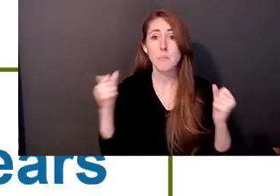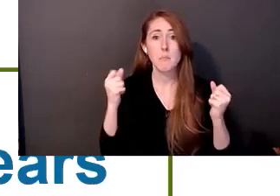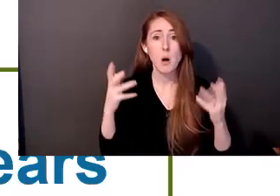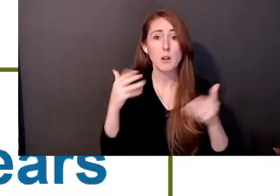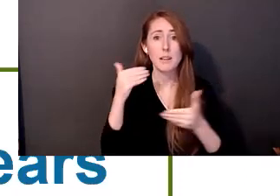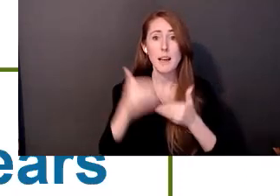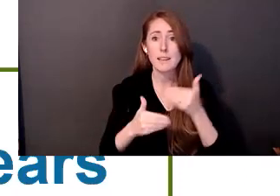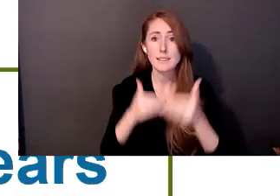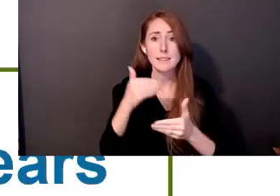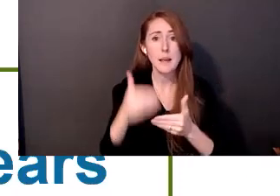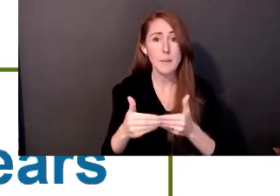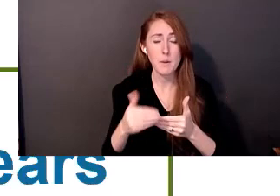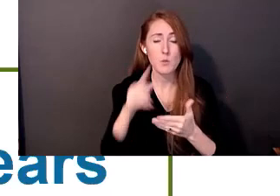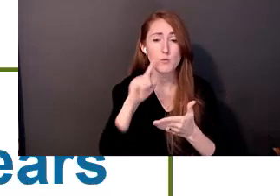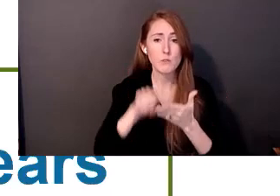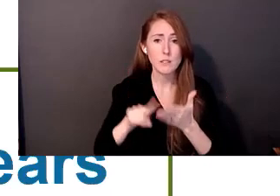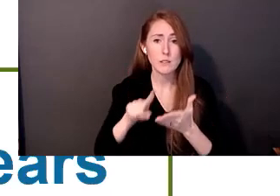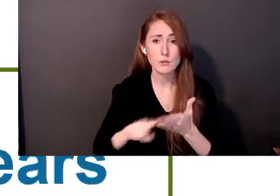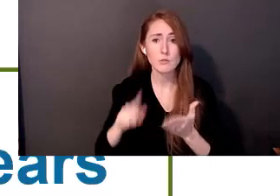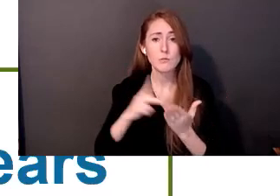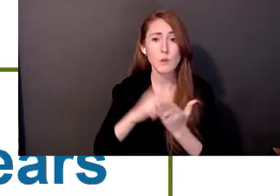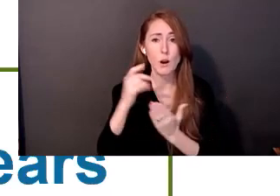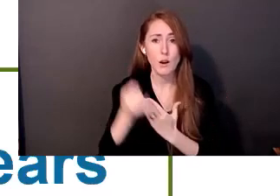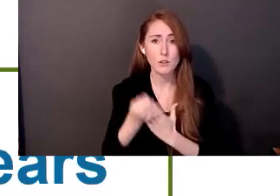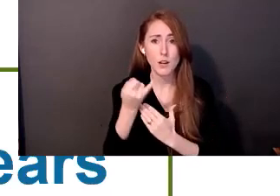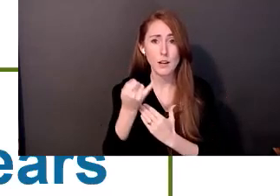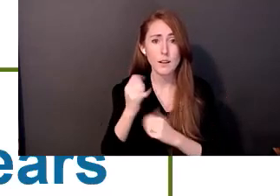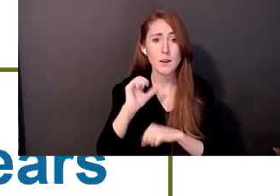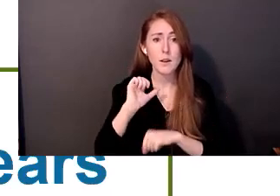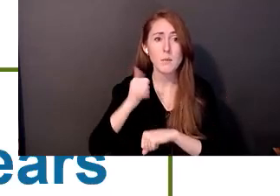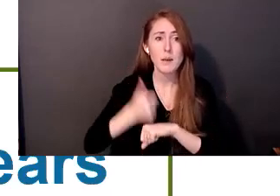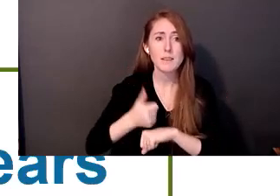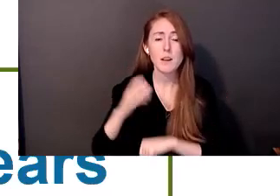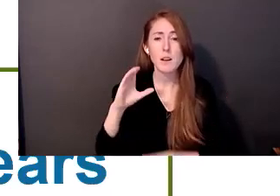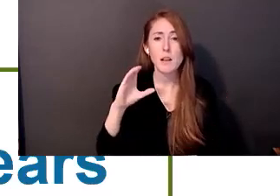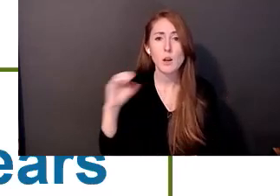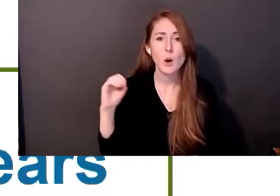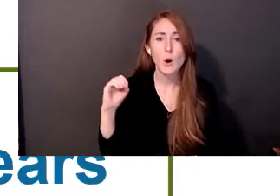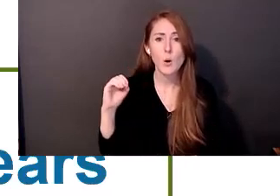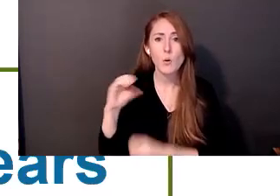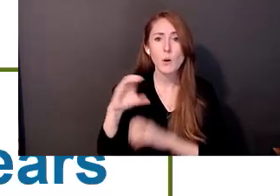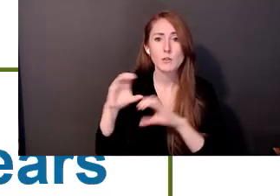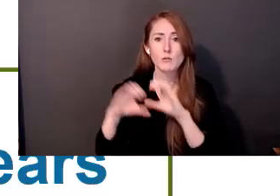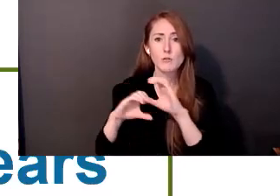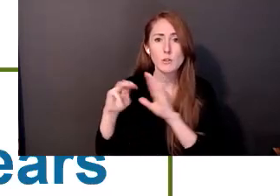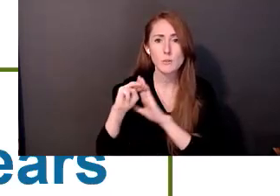project based on a co-construction model that included three steps.